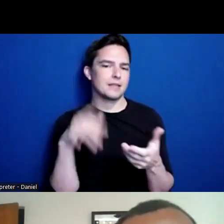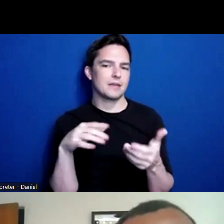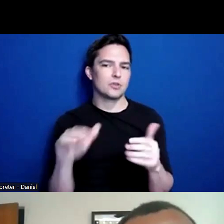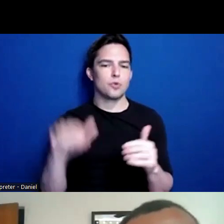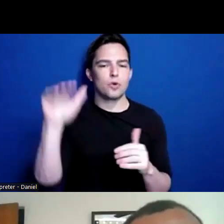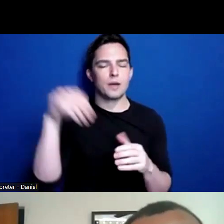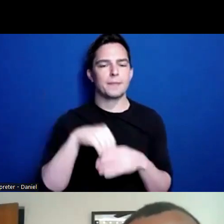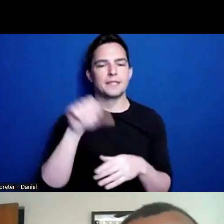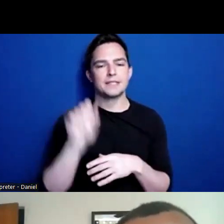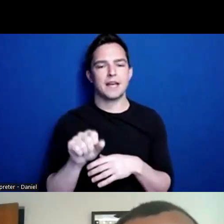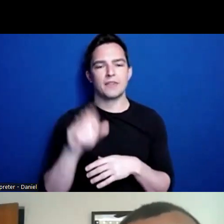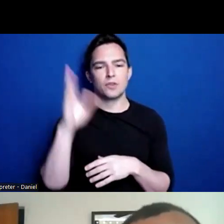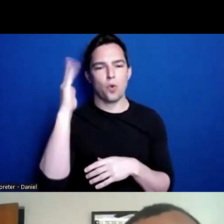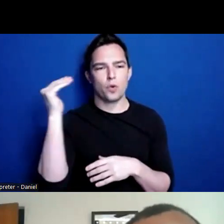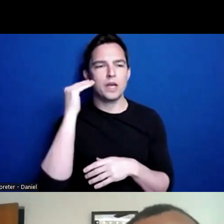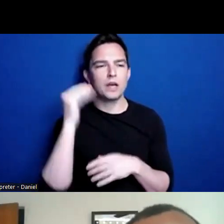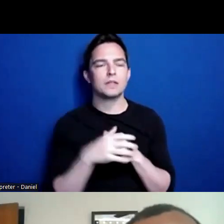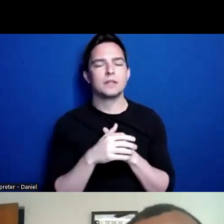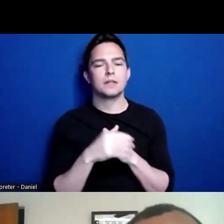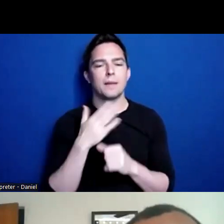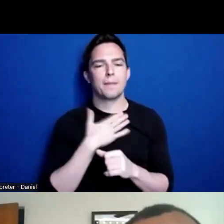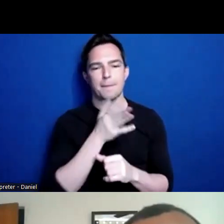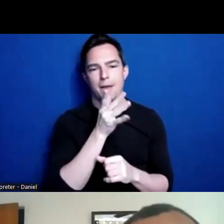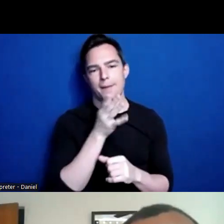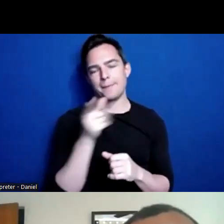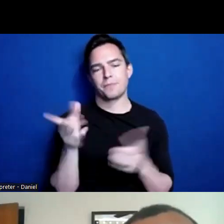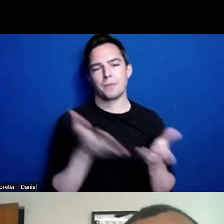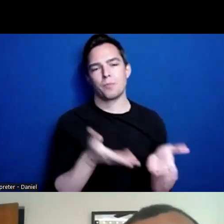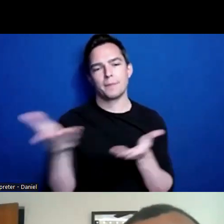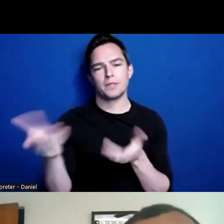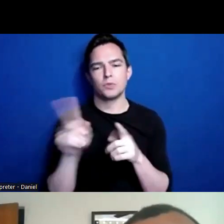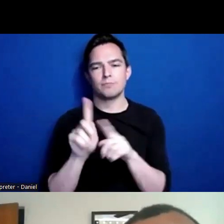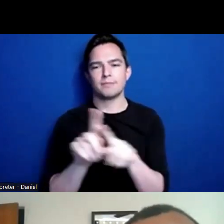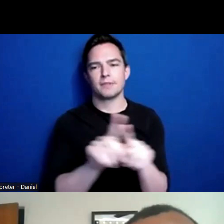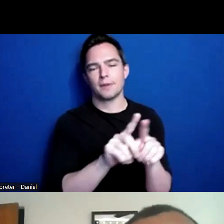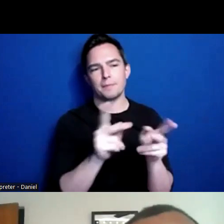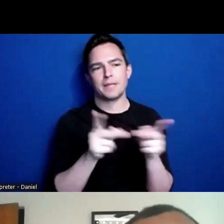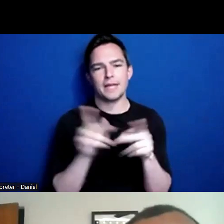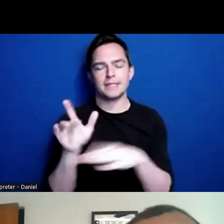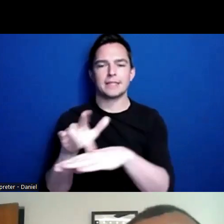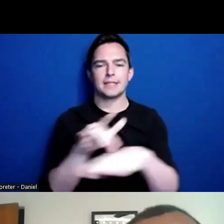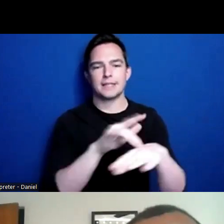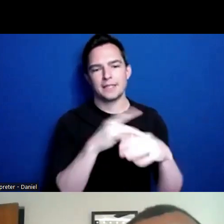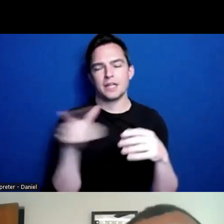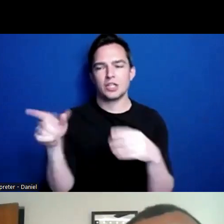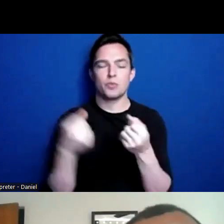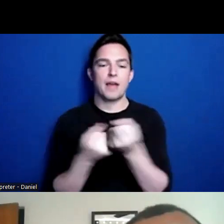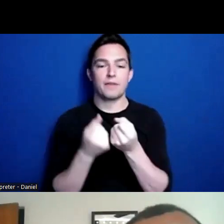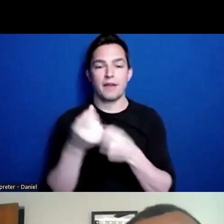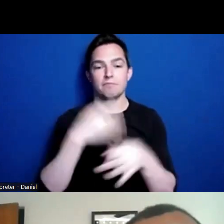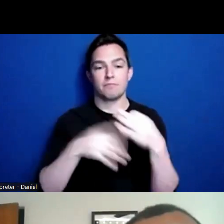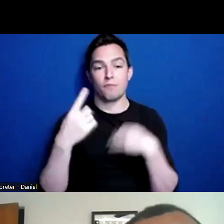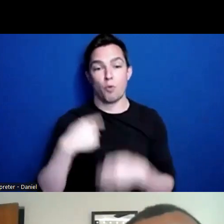Korea, my mom would take me to places and advocate for me when I was a child. So, I think that was